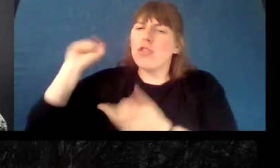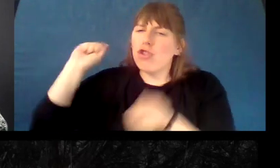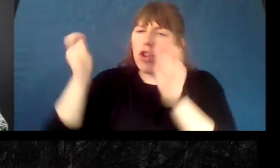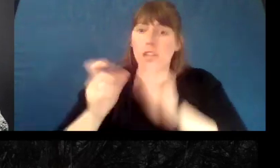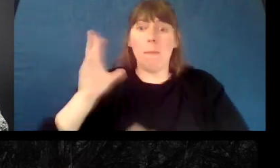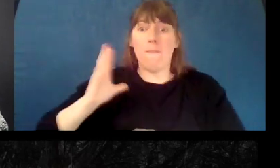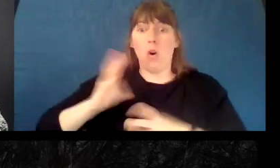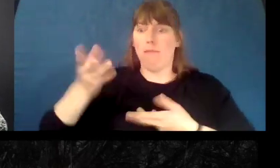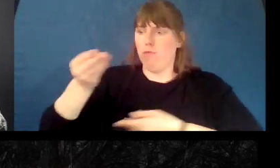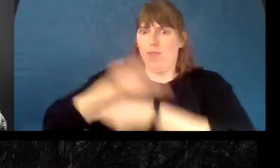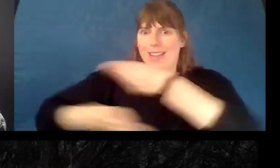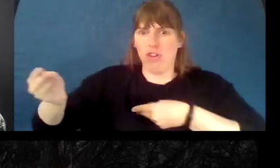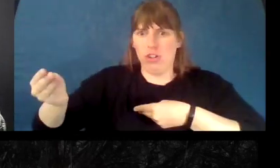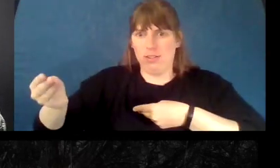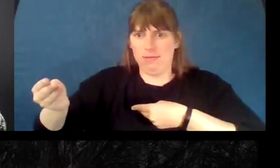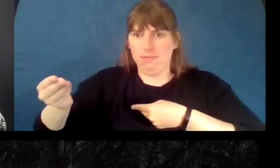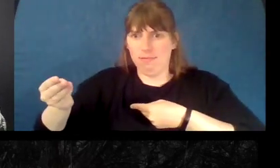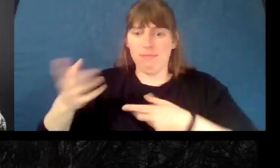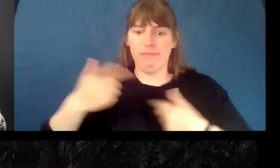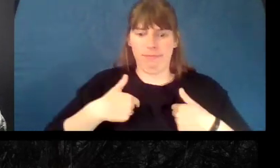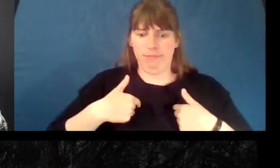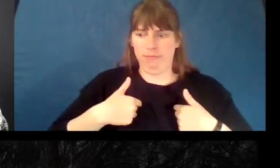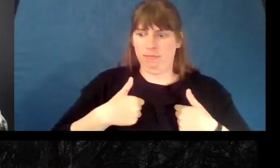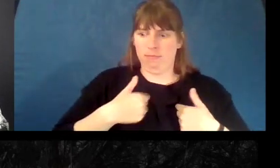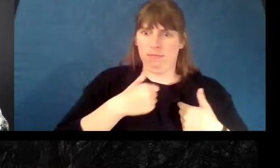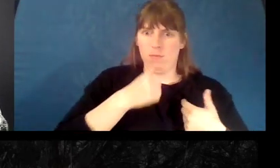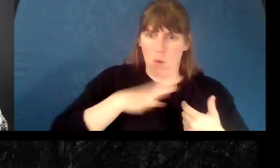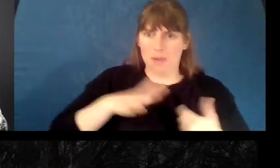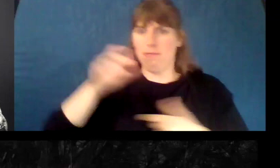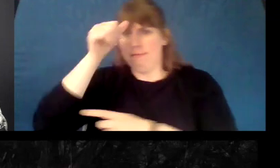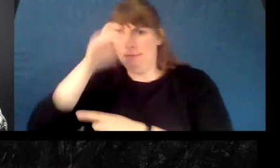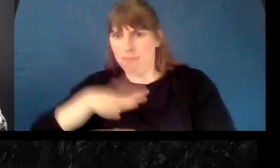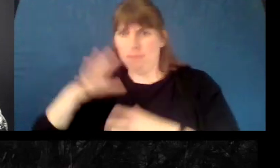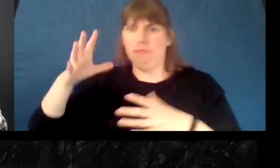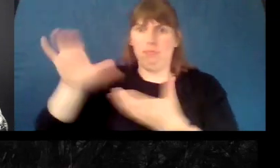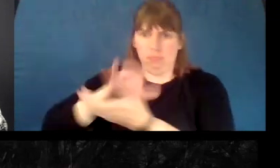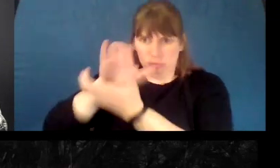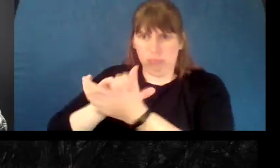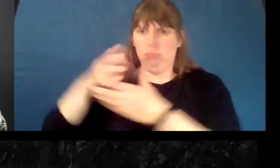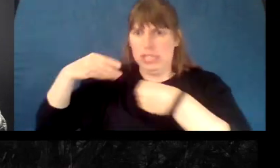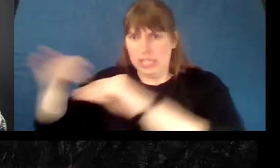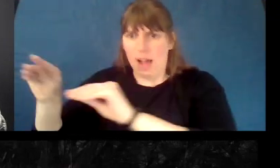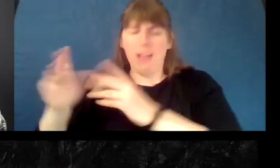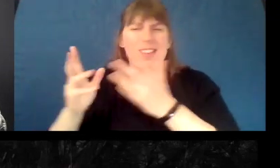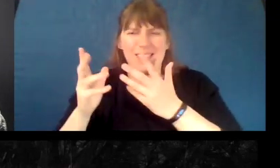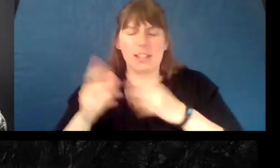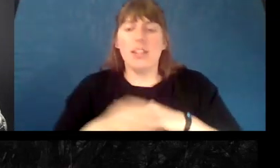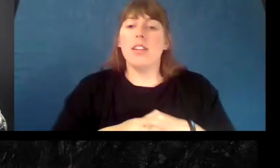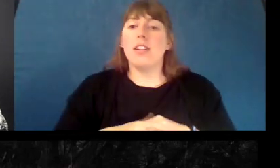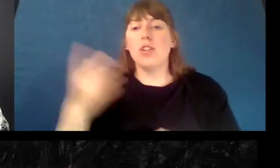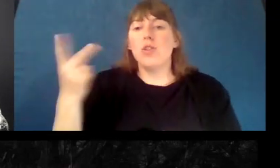two families. And that kind of alleviated a lot of tension that we had towards wanting to be